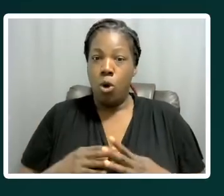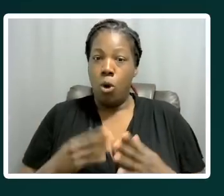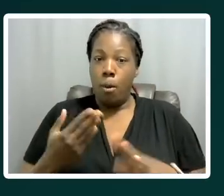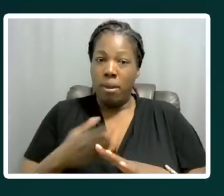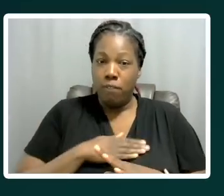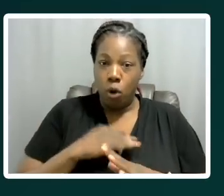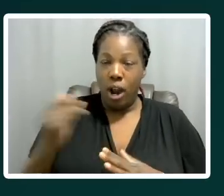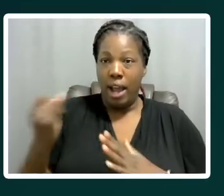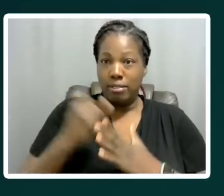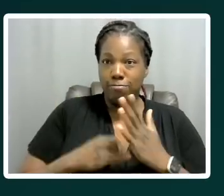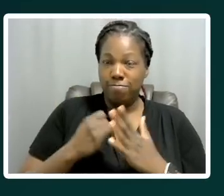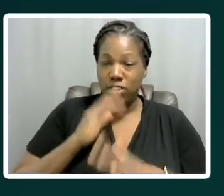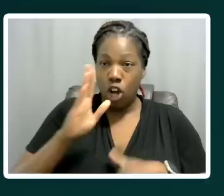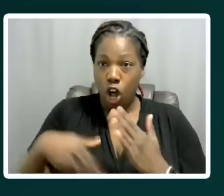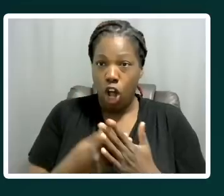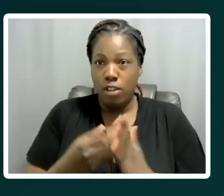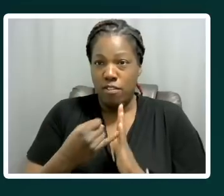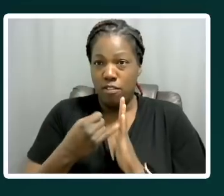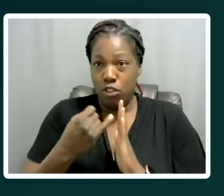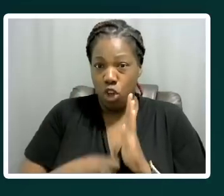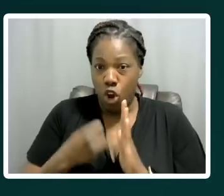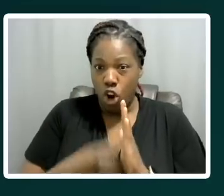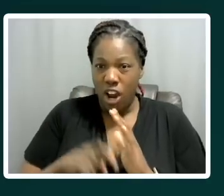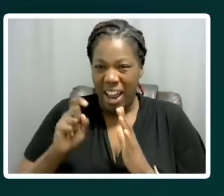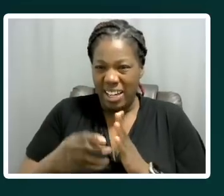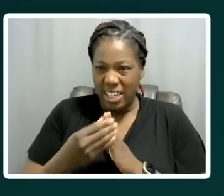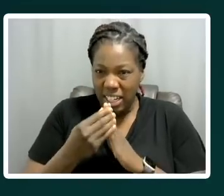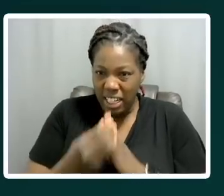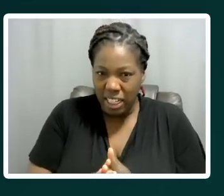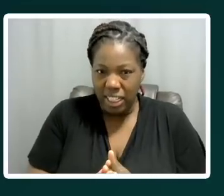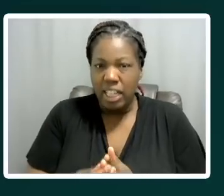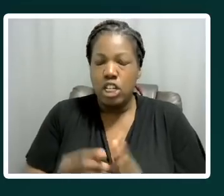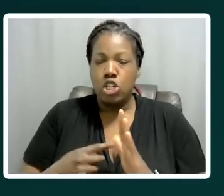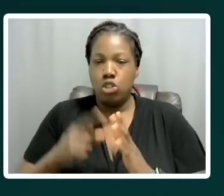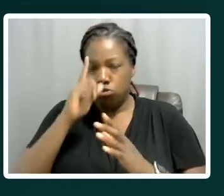I need a strong guide to direct the art vision and story being told. How we do that involves